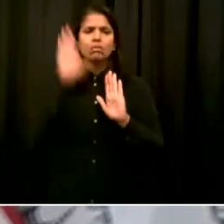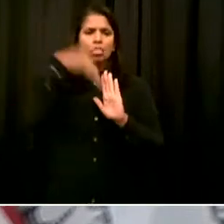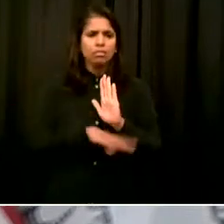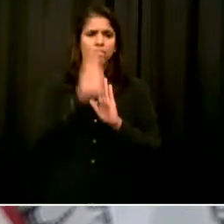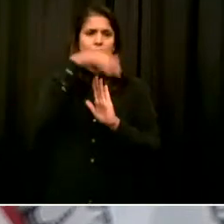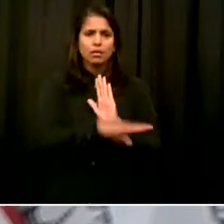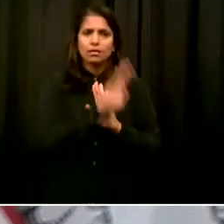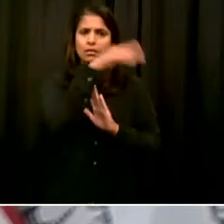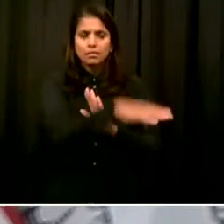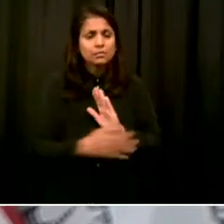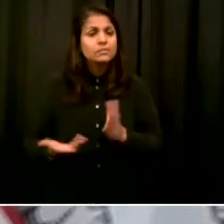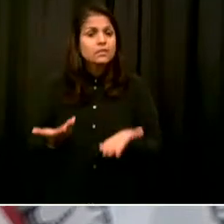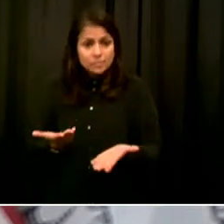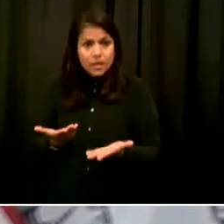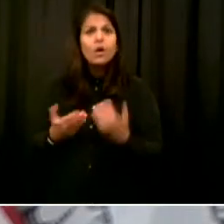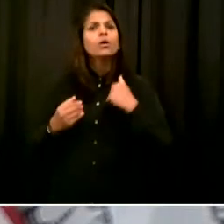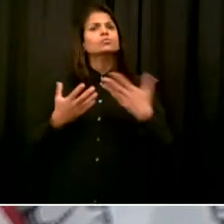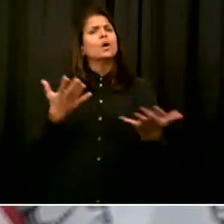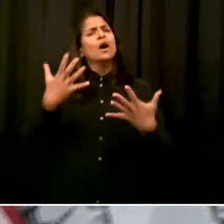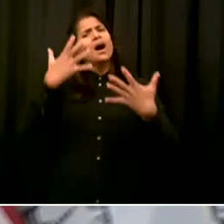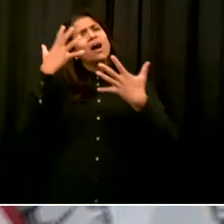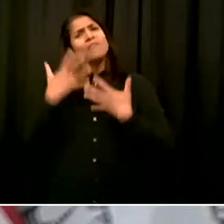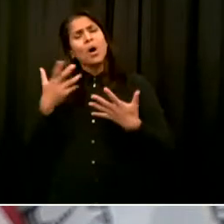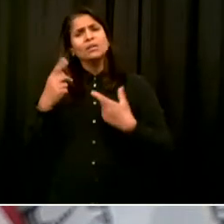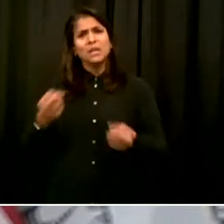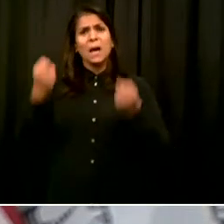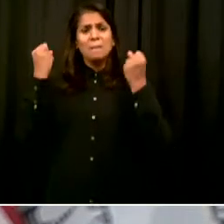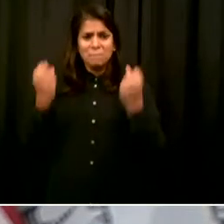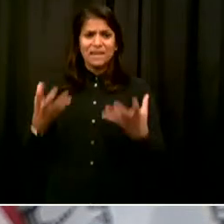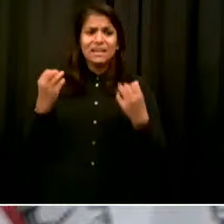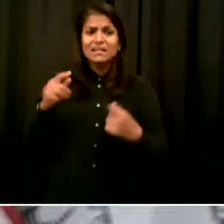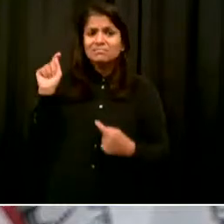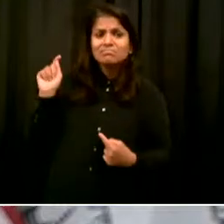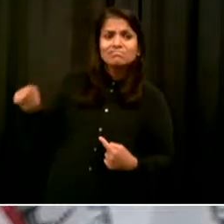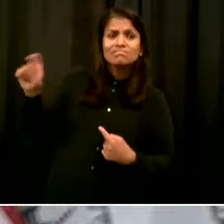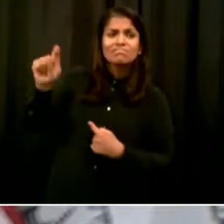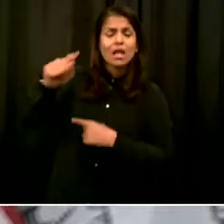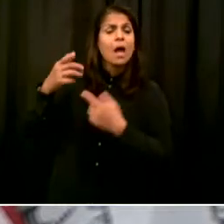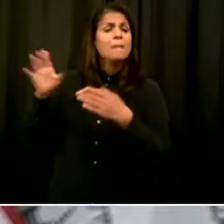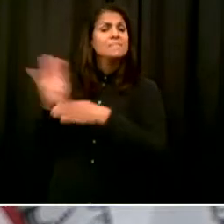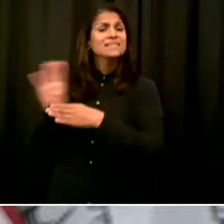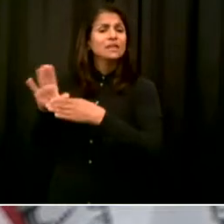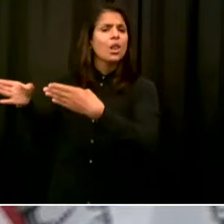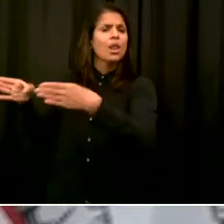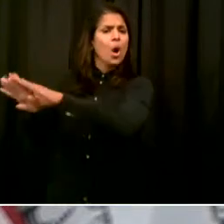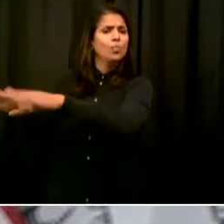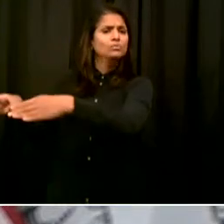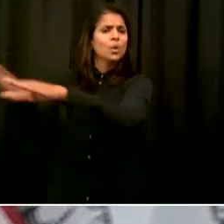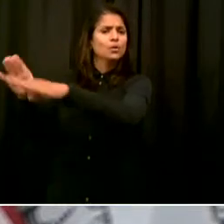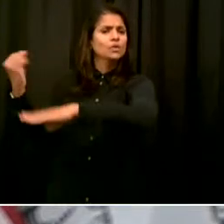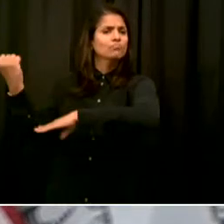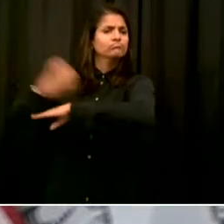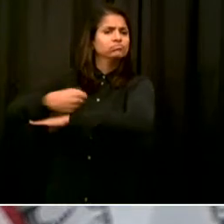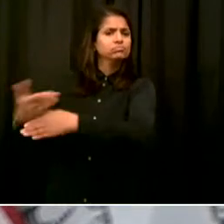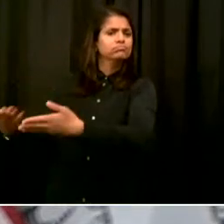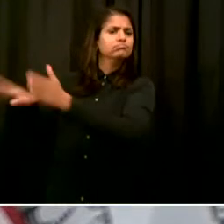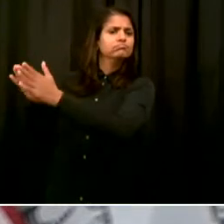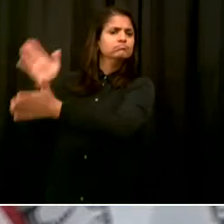TRAGICALLY, SOME HAVE CLOSED PERMANENTLY. A NUMBER, I THINK, HAVE A